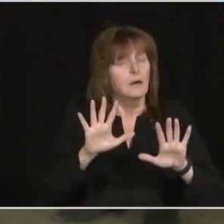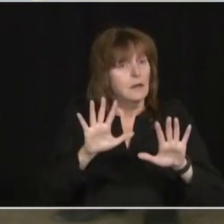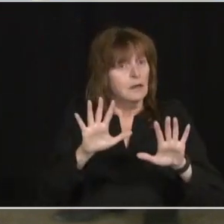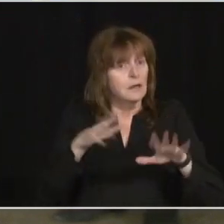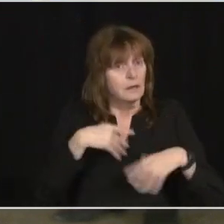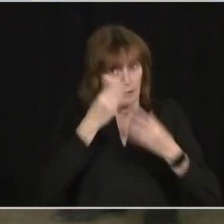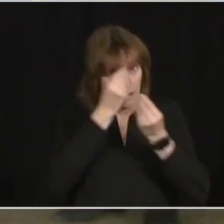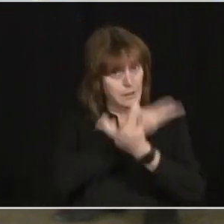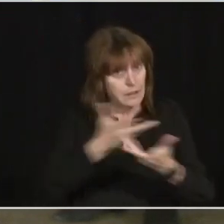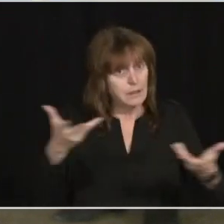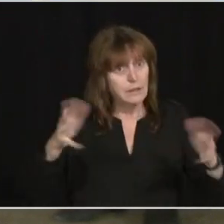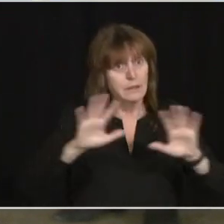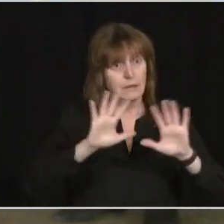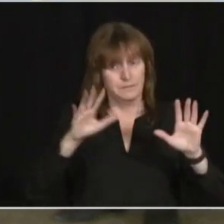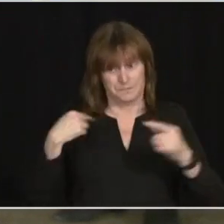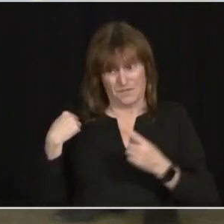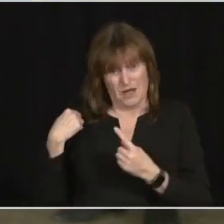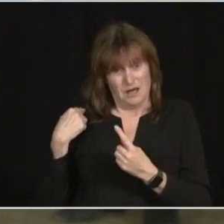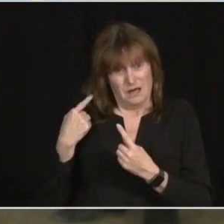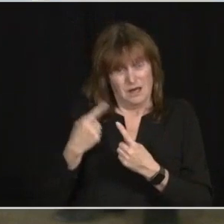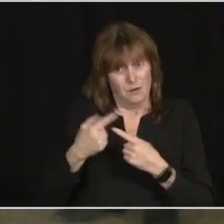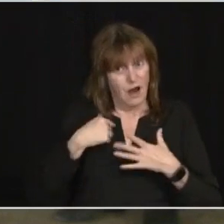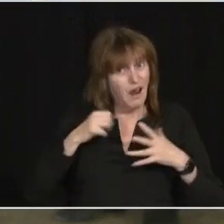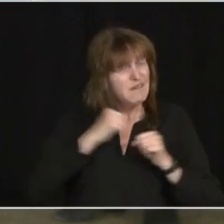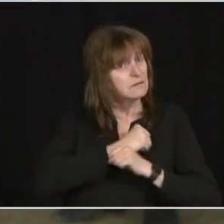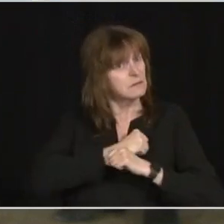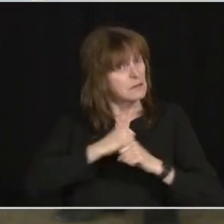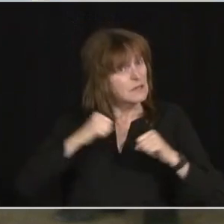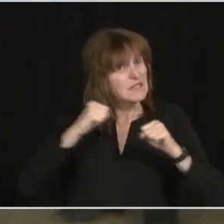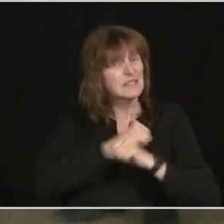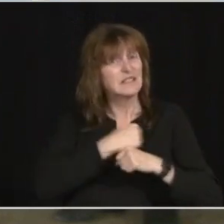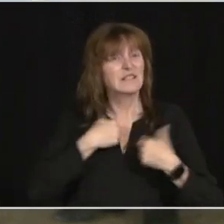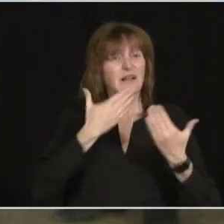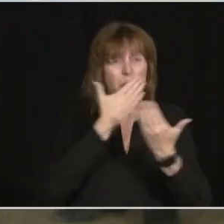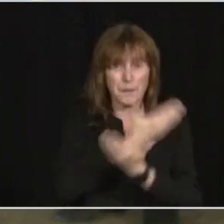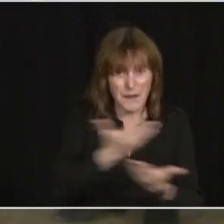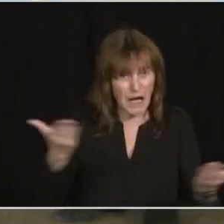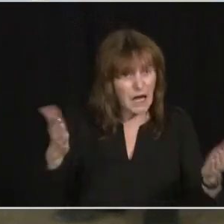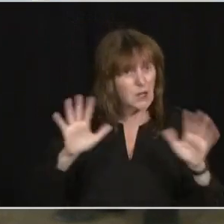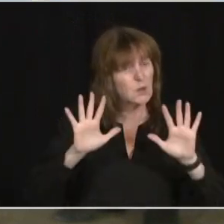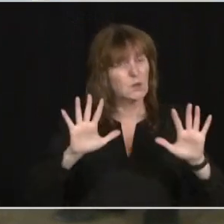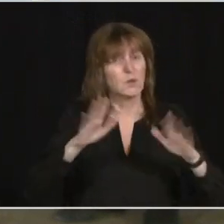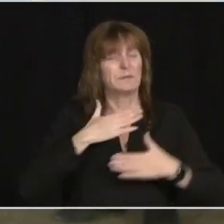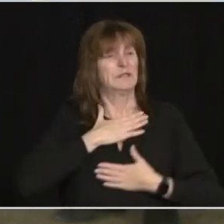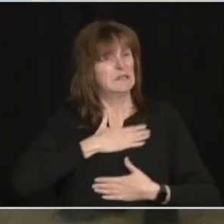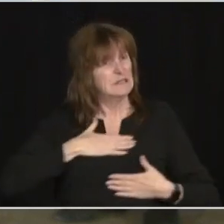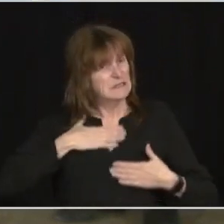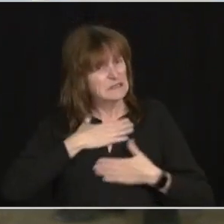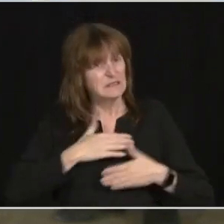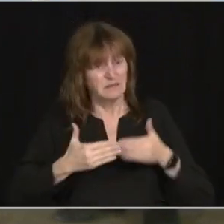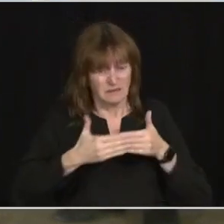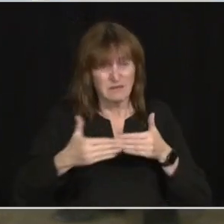real fight, and everyone has contributed. Please, just, again, continue practising social distancing. Don't be